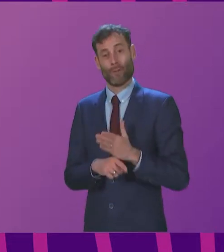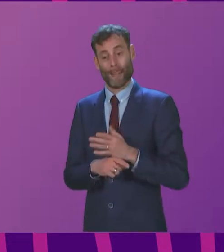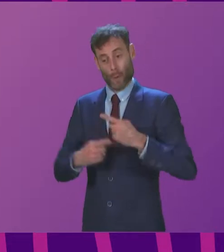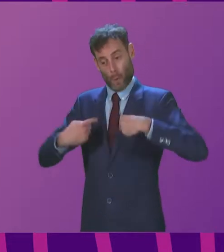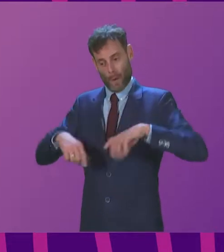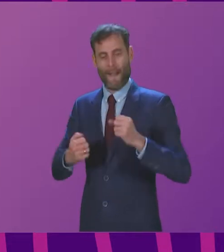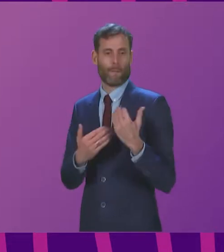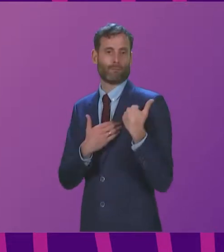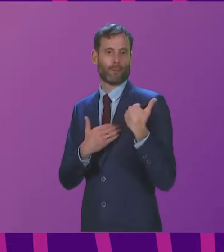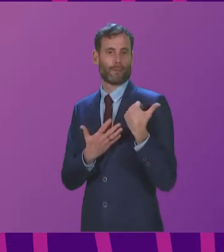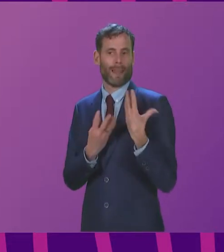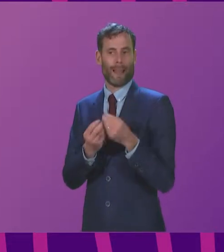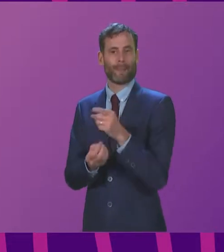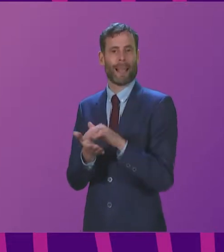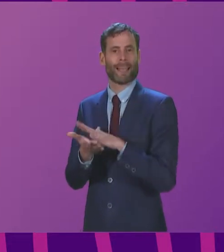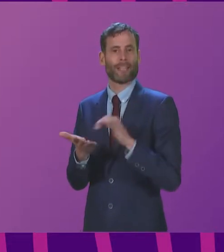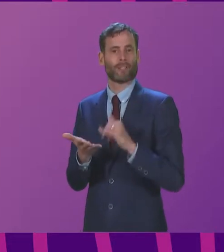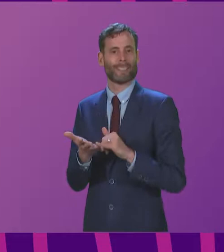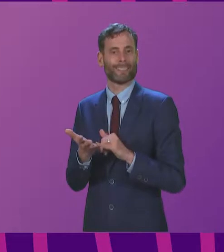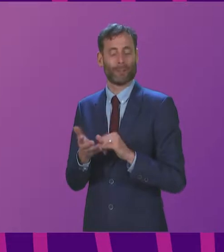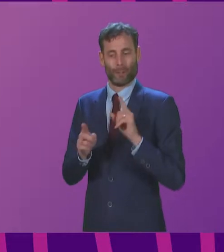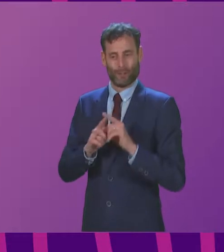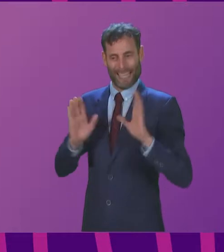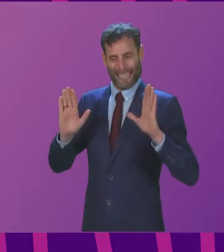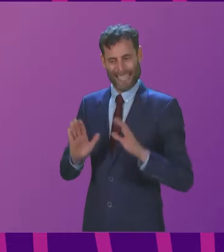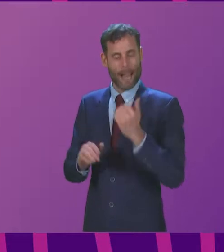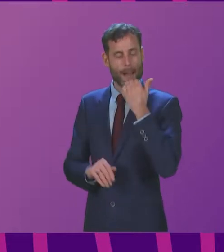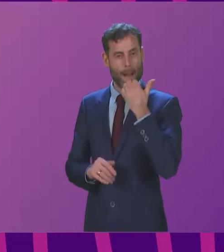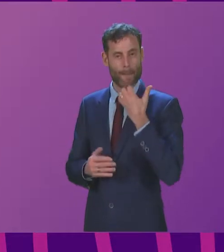to get Covid cases down. Above all, that is what will ease the pressure on our NHS.